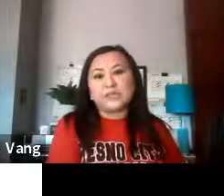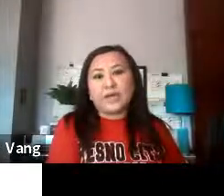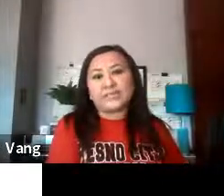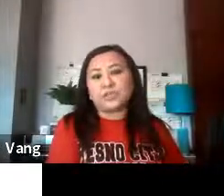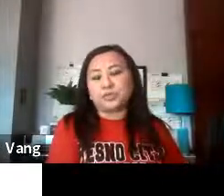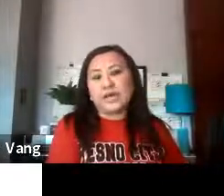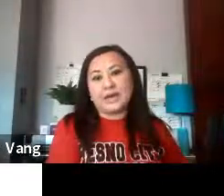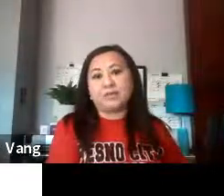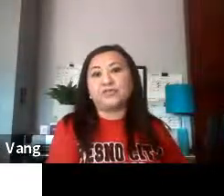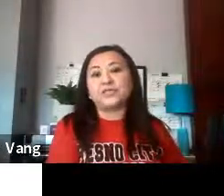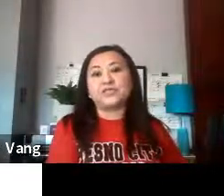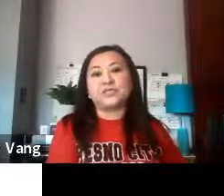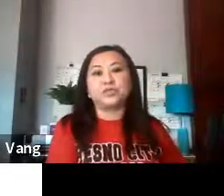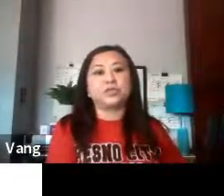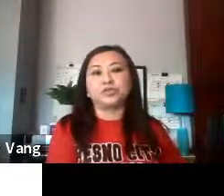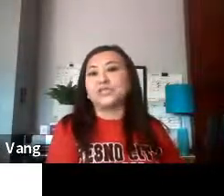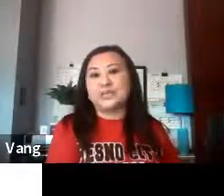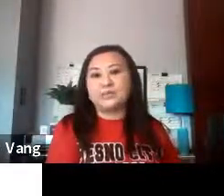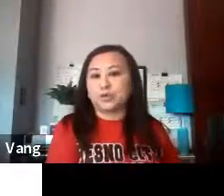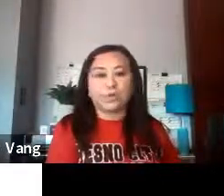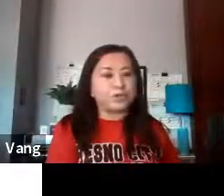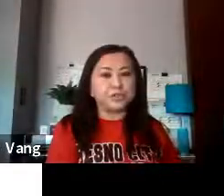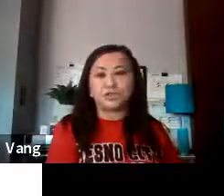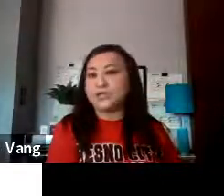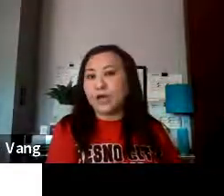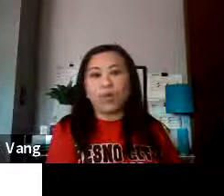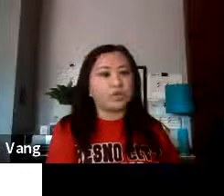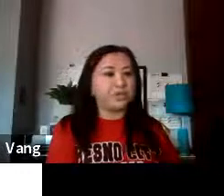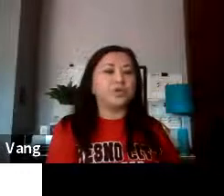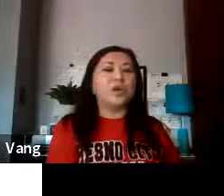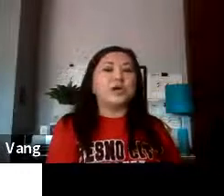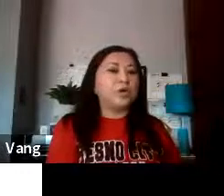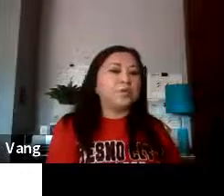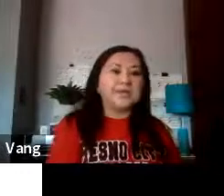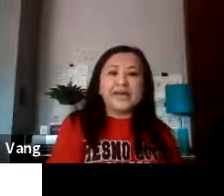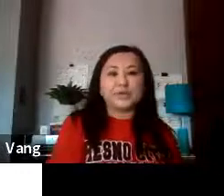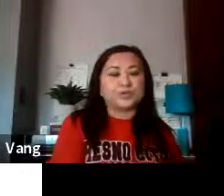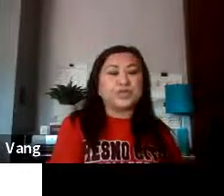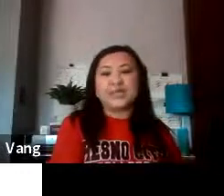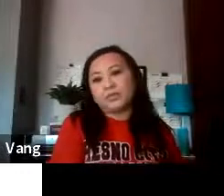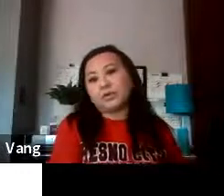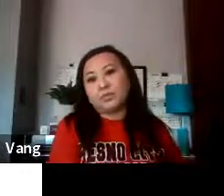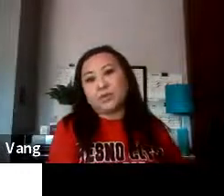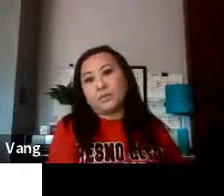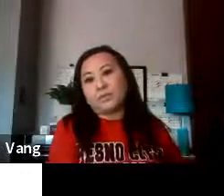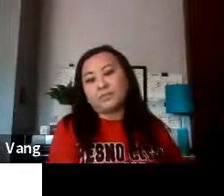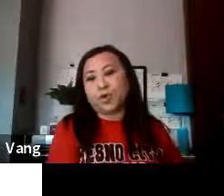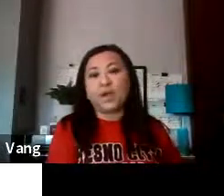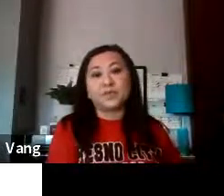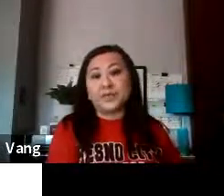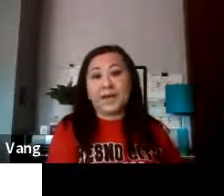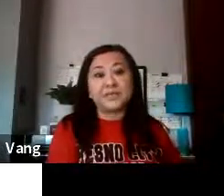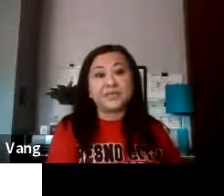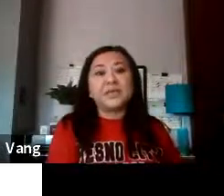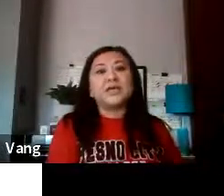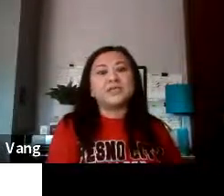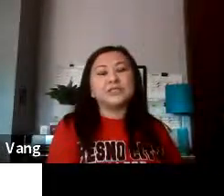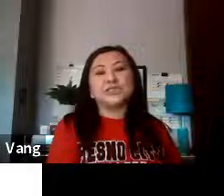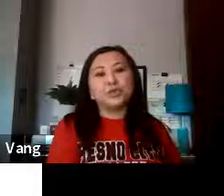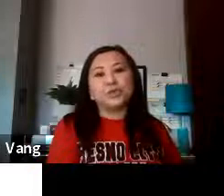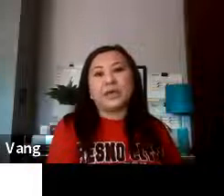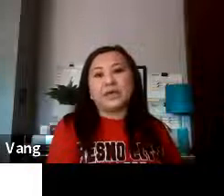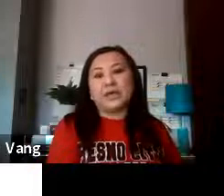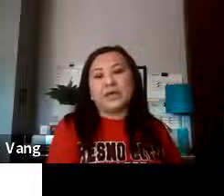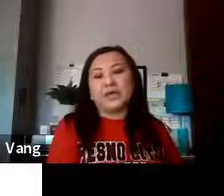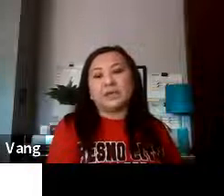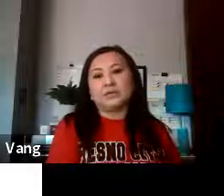the best ways that you can refer students to dream work or to trio or to ups or to any other programs on campus, is to integrate a